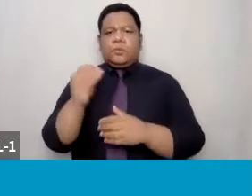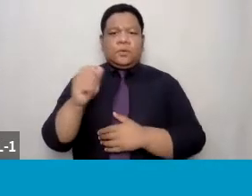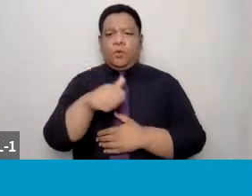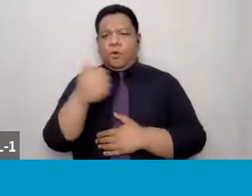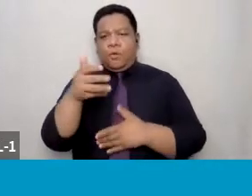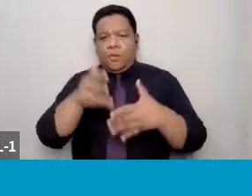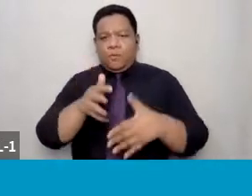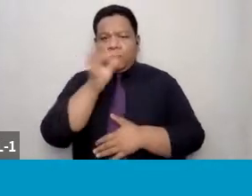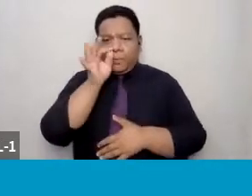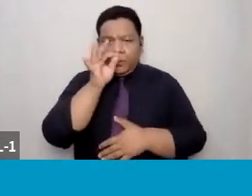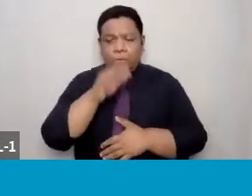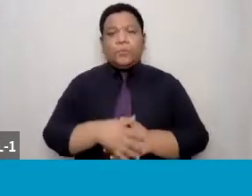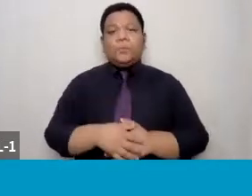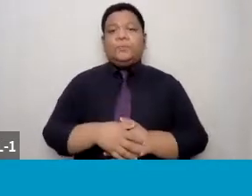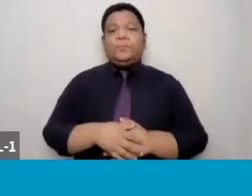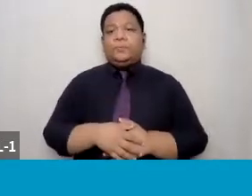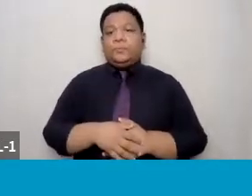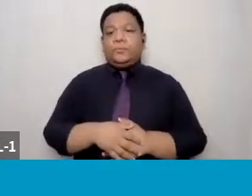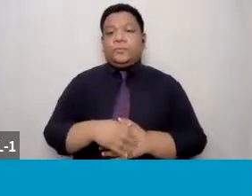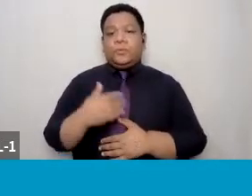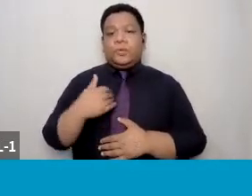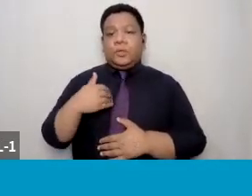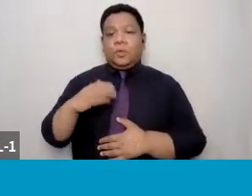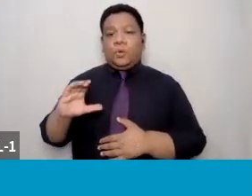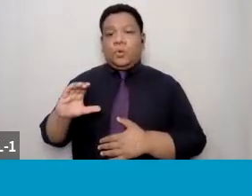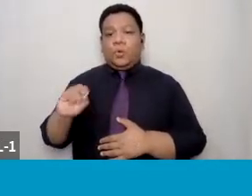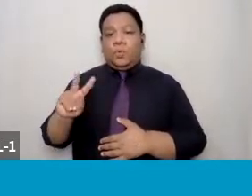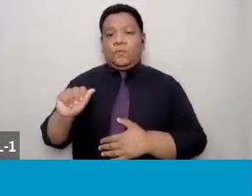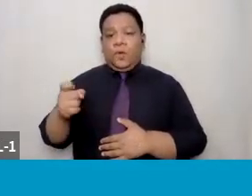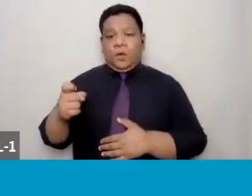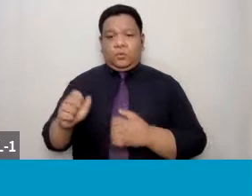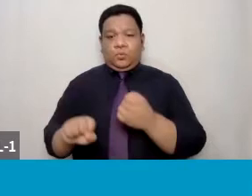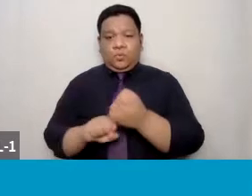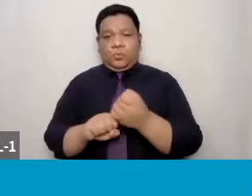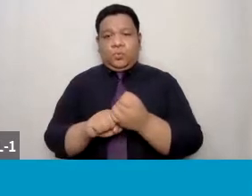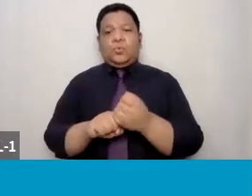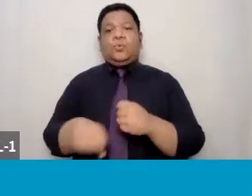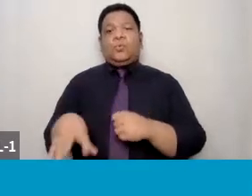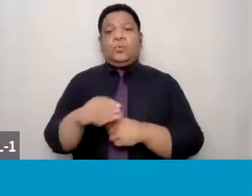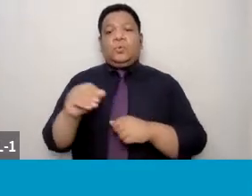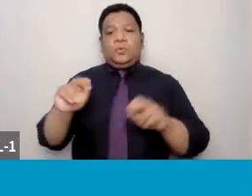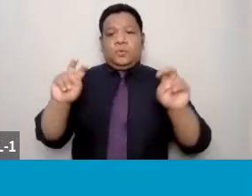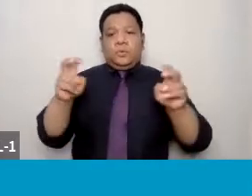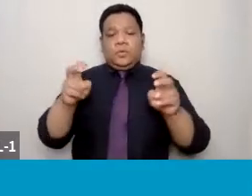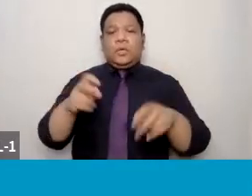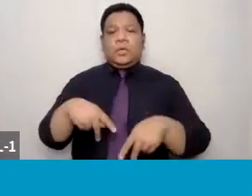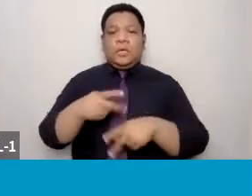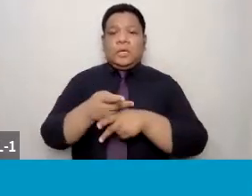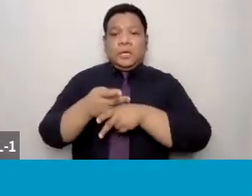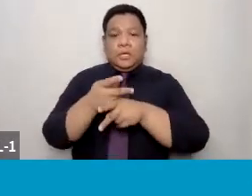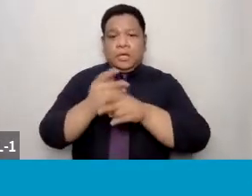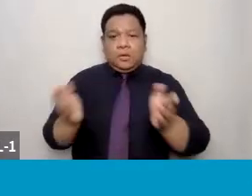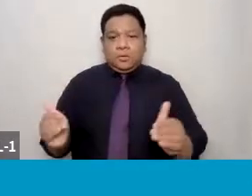the support given by the Glovax Facility and the Ingat Angat campaign led by the private sector.